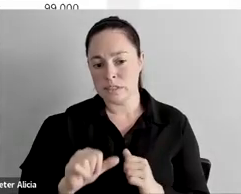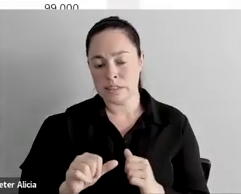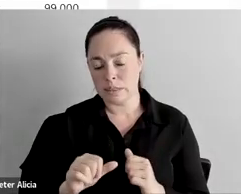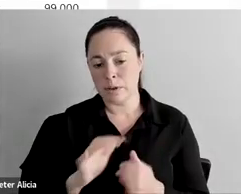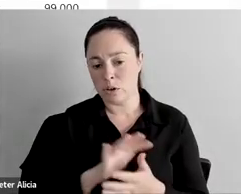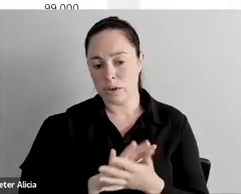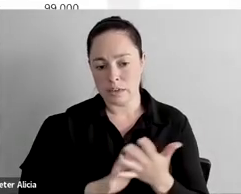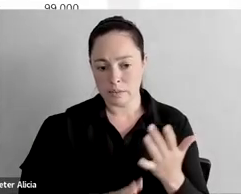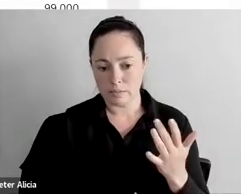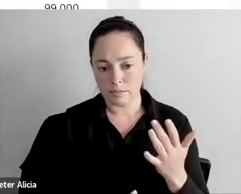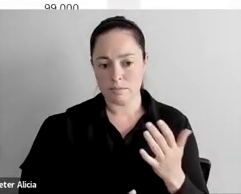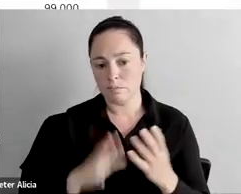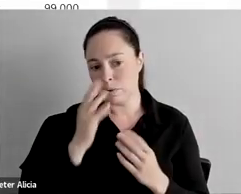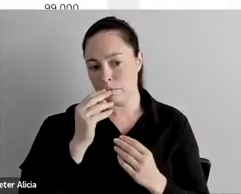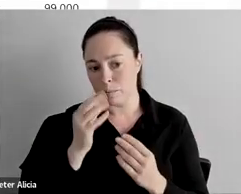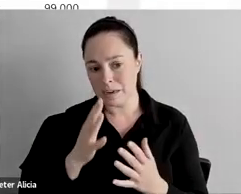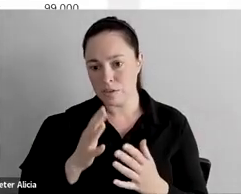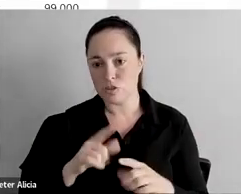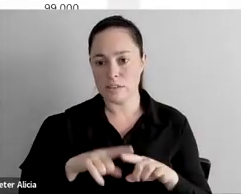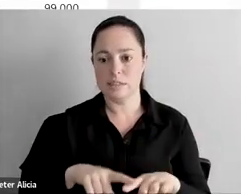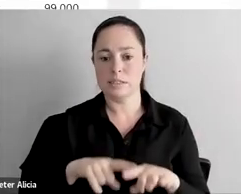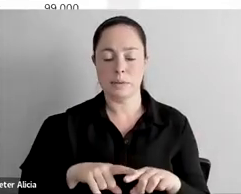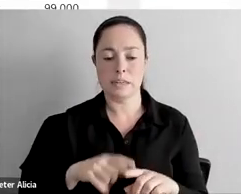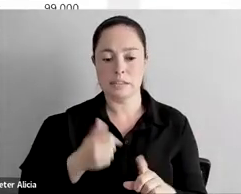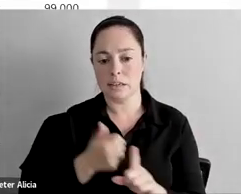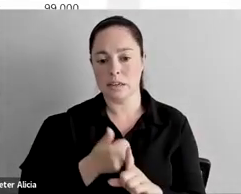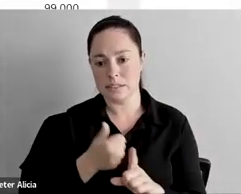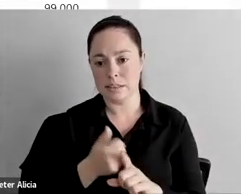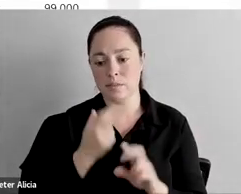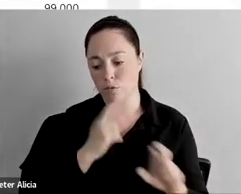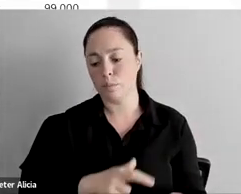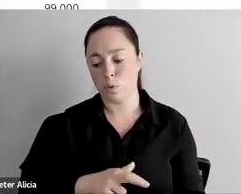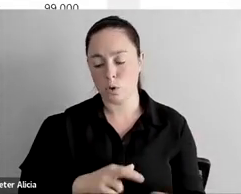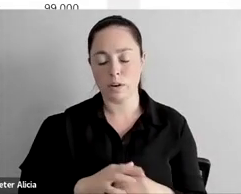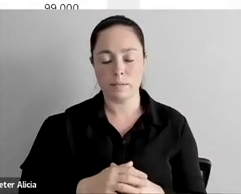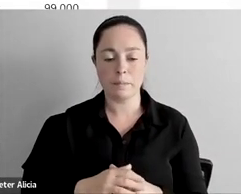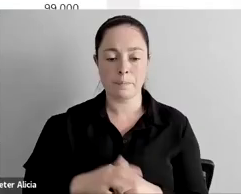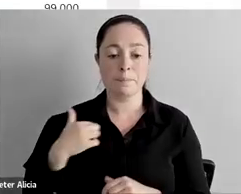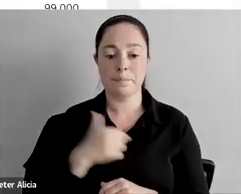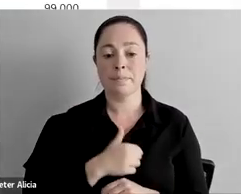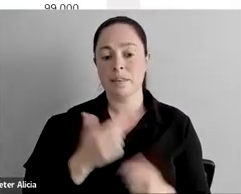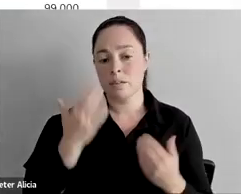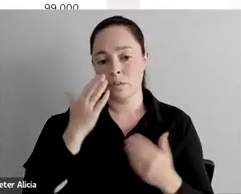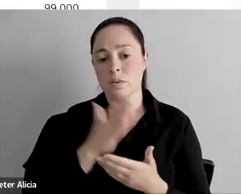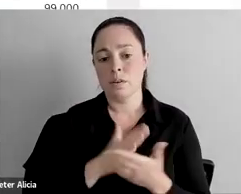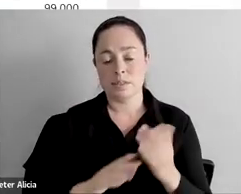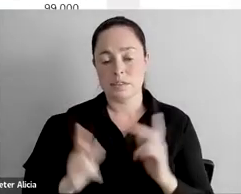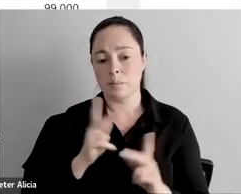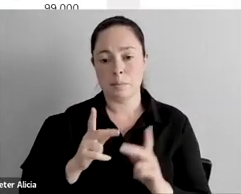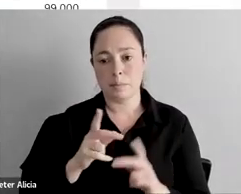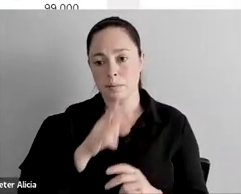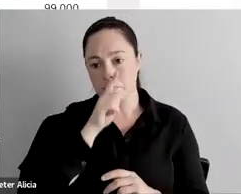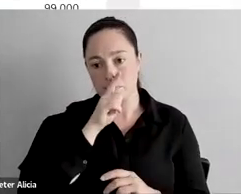disability information is based on self-report. And we know that some parents are not going to want to disclose